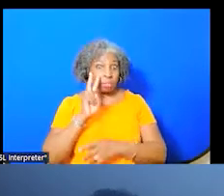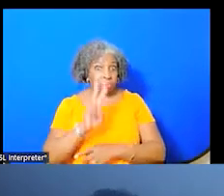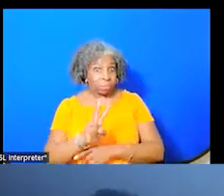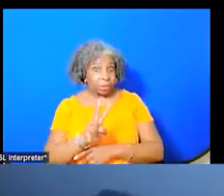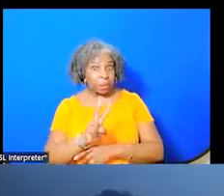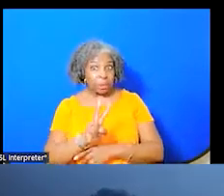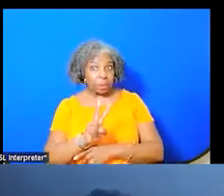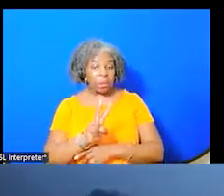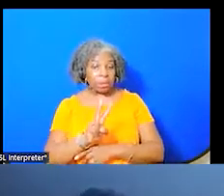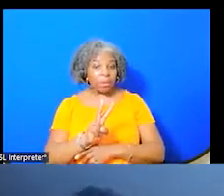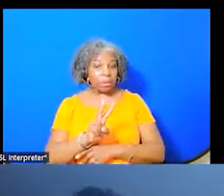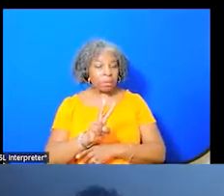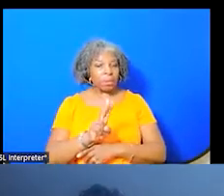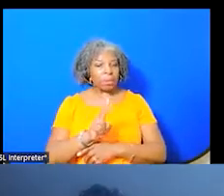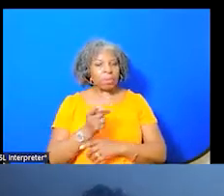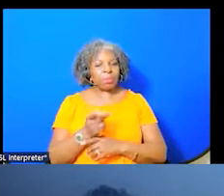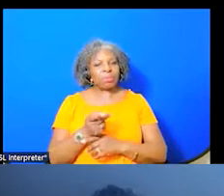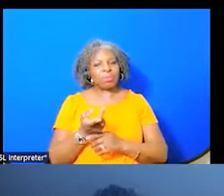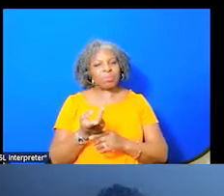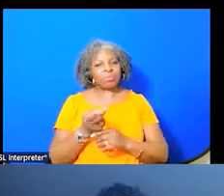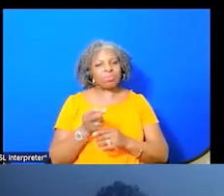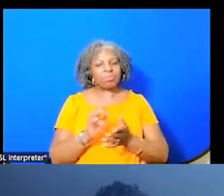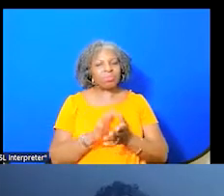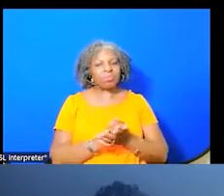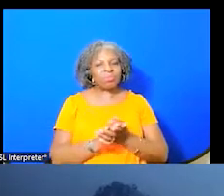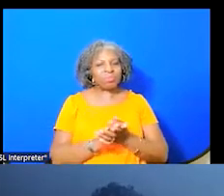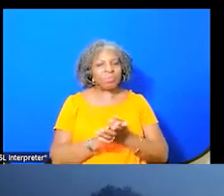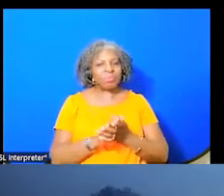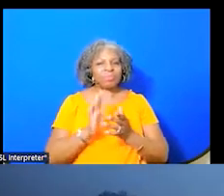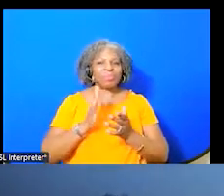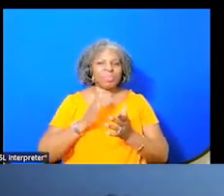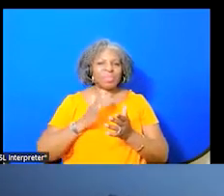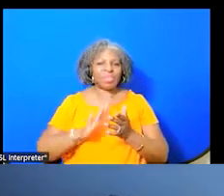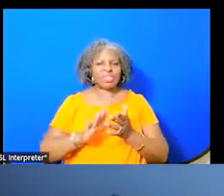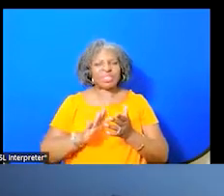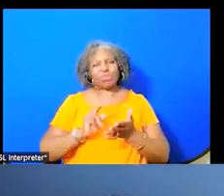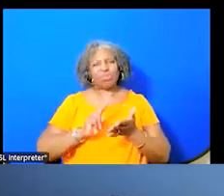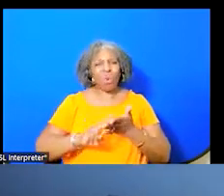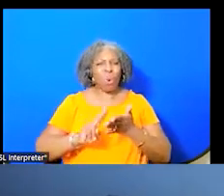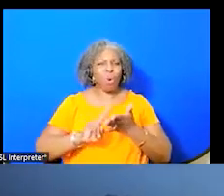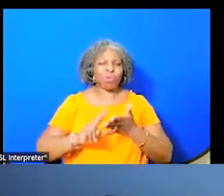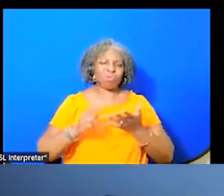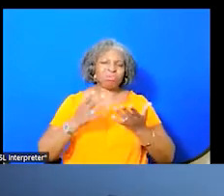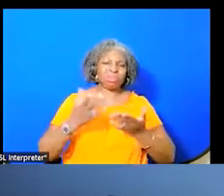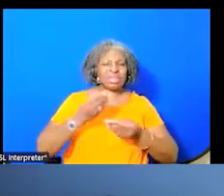And I think it's normal of these kinds of things to tell it everyone about yourself.